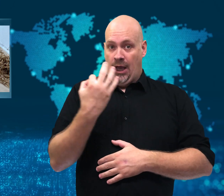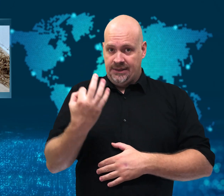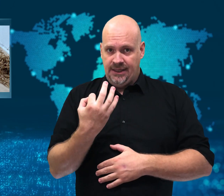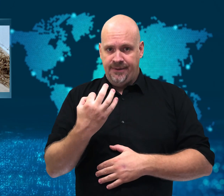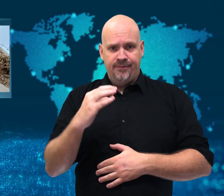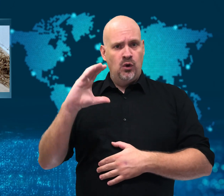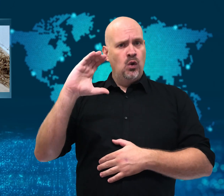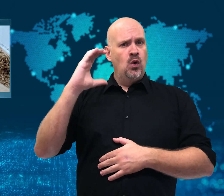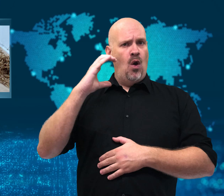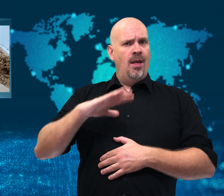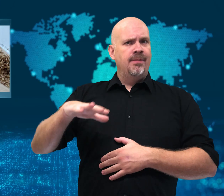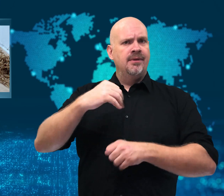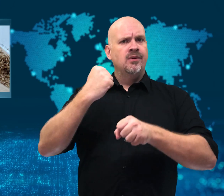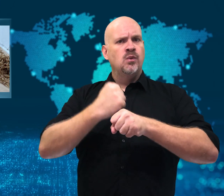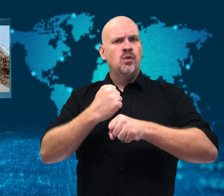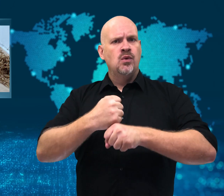Last Friday,